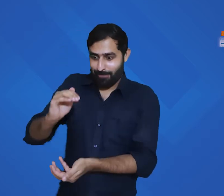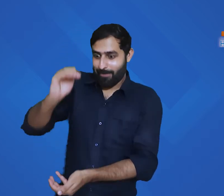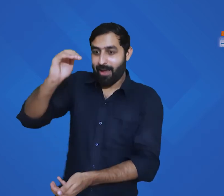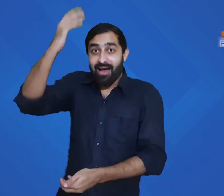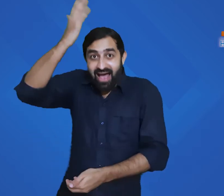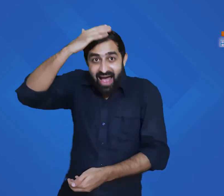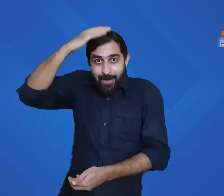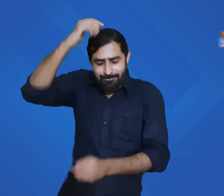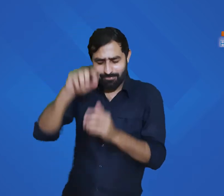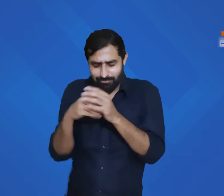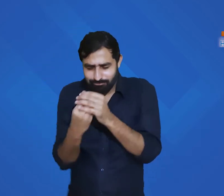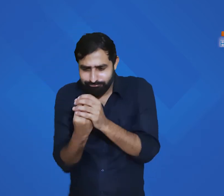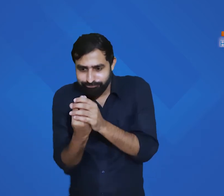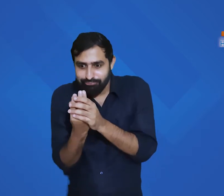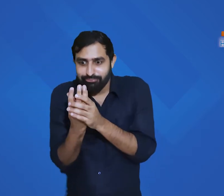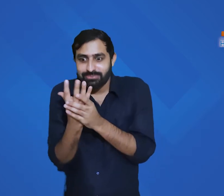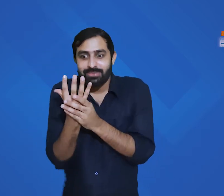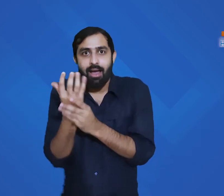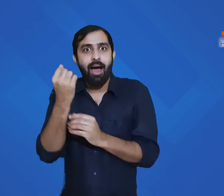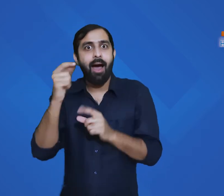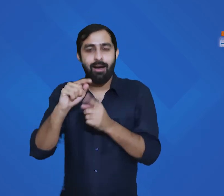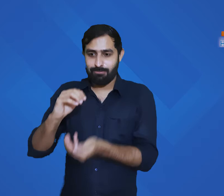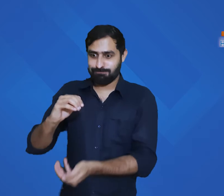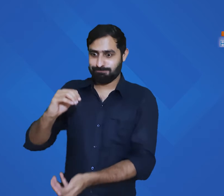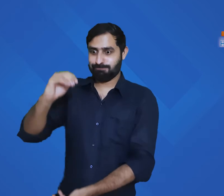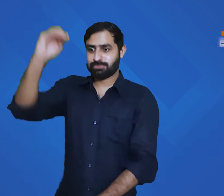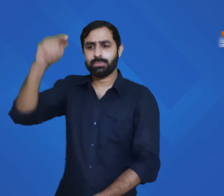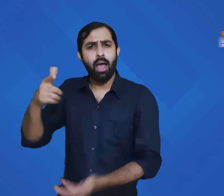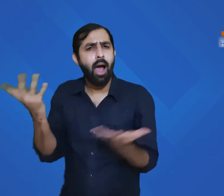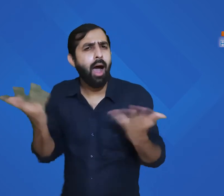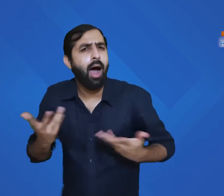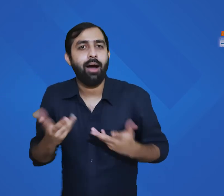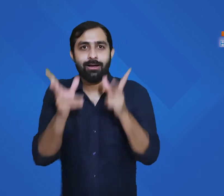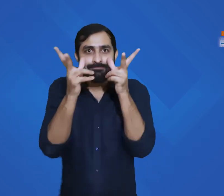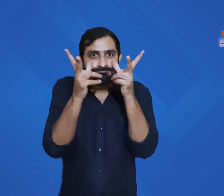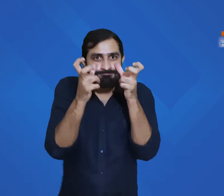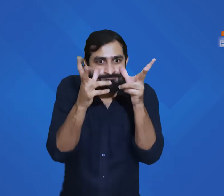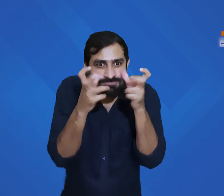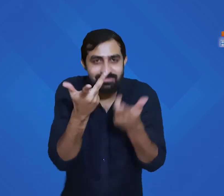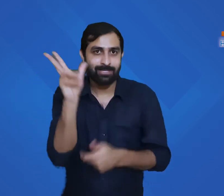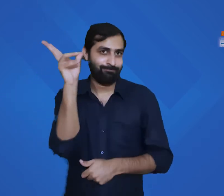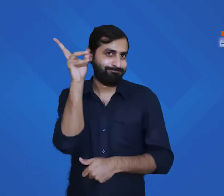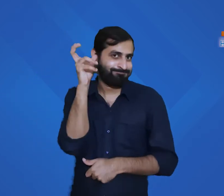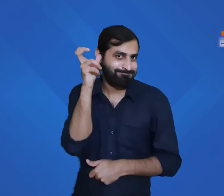but also of the brain, the mind. this happens due to constant incidental input received by the child